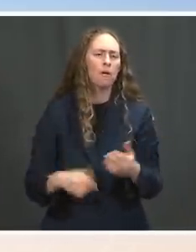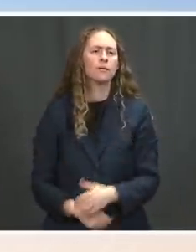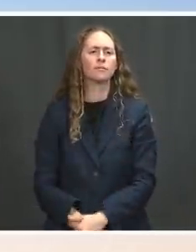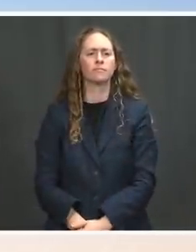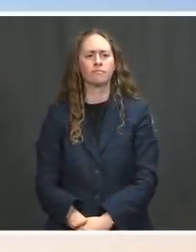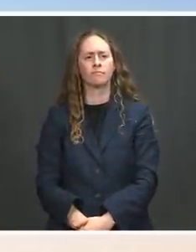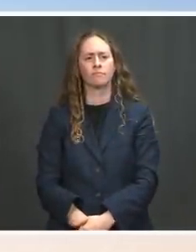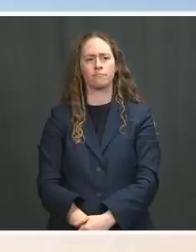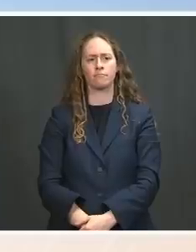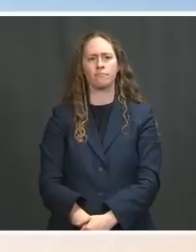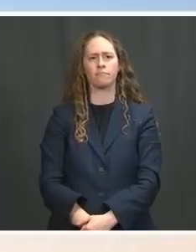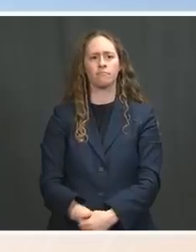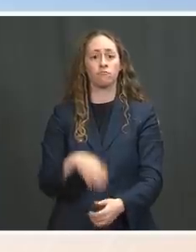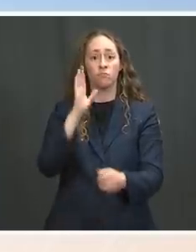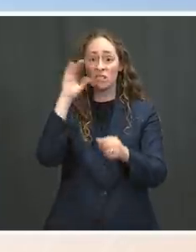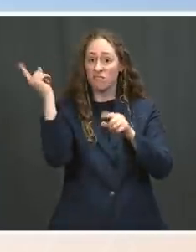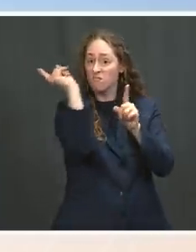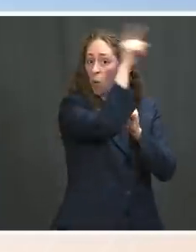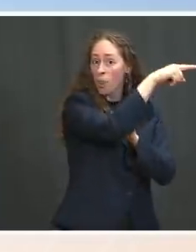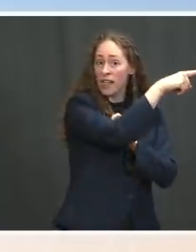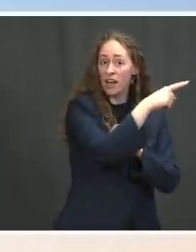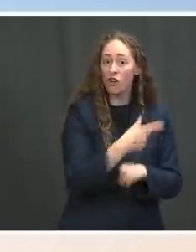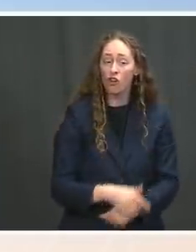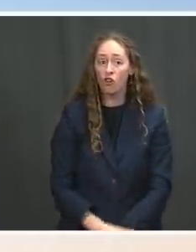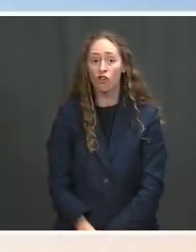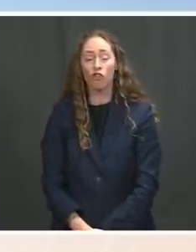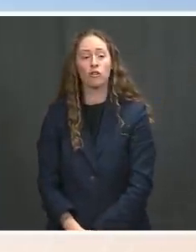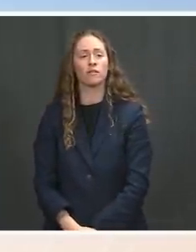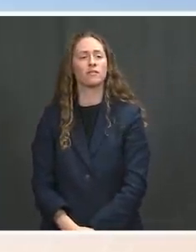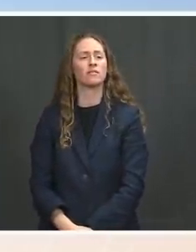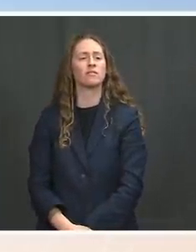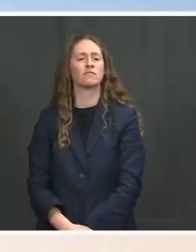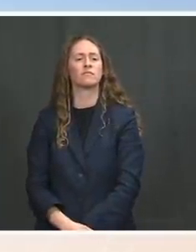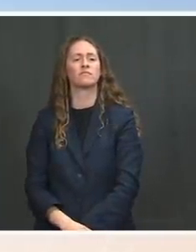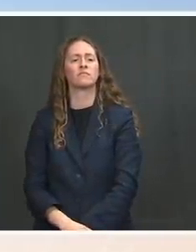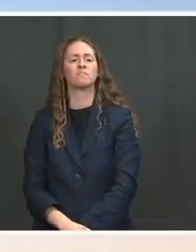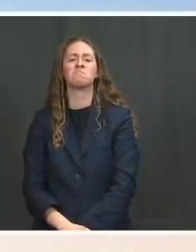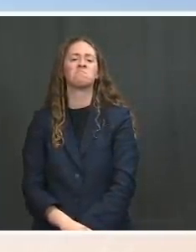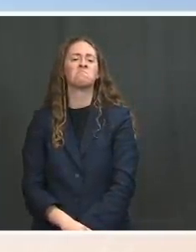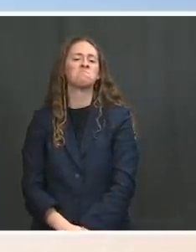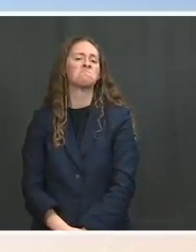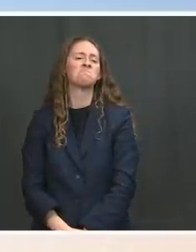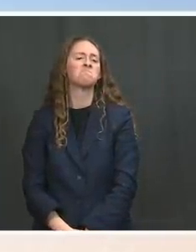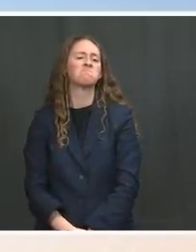They go through a process of consideration, and, obviously, final decision is by the President of the United States.